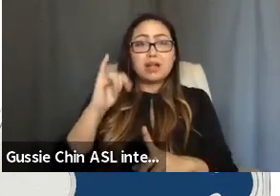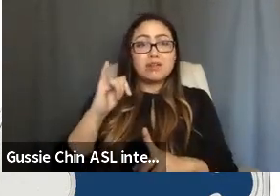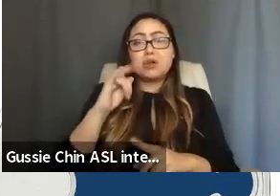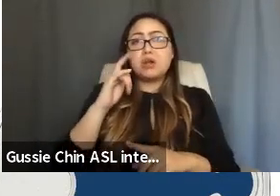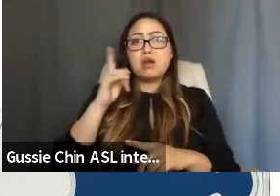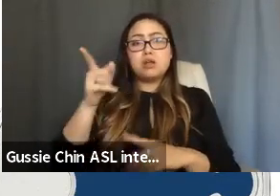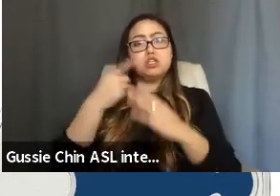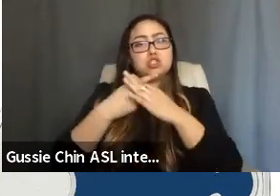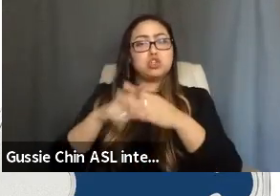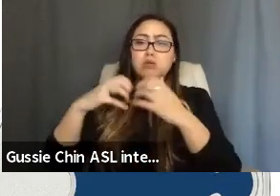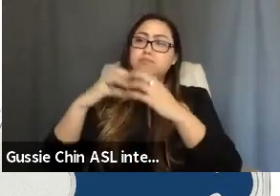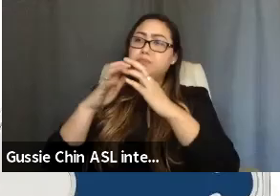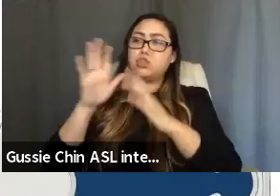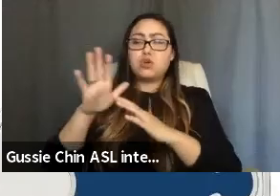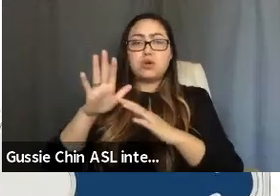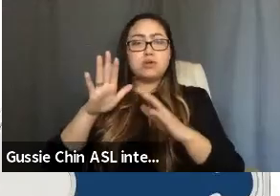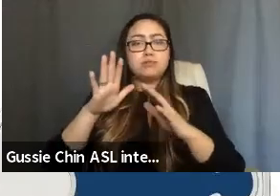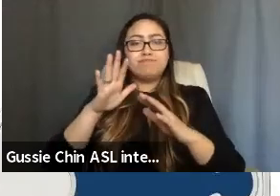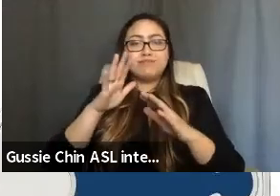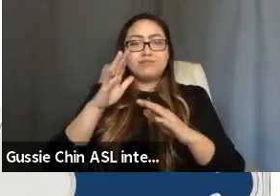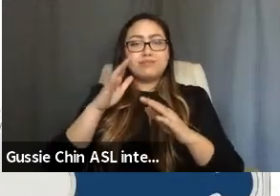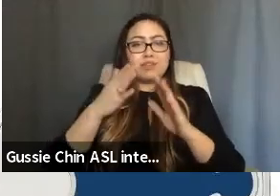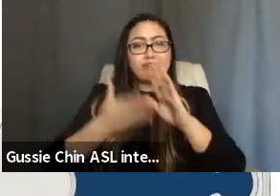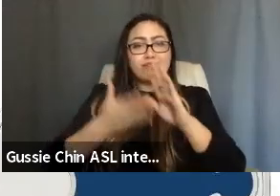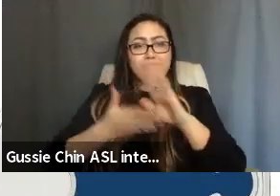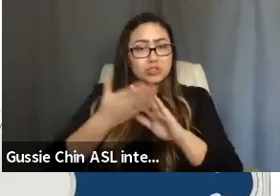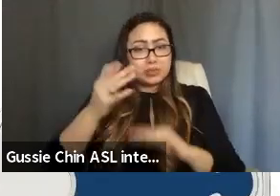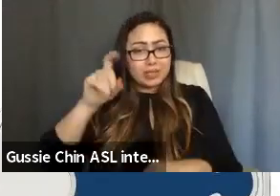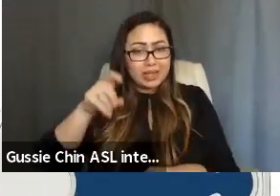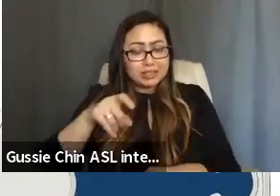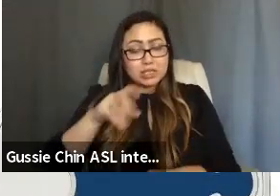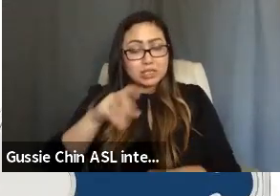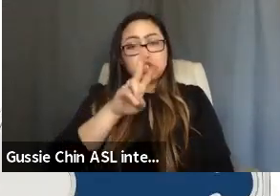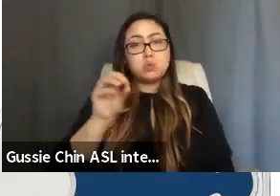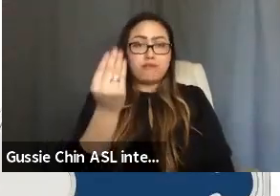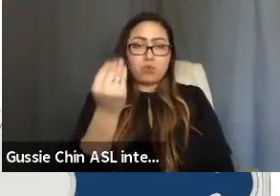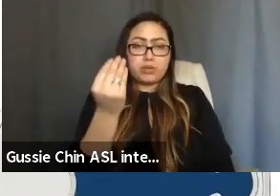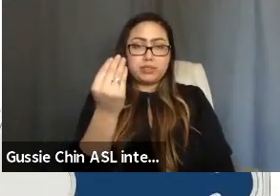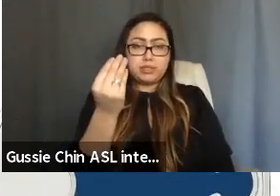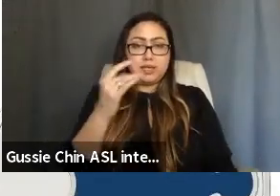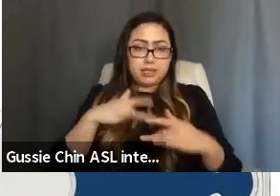and functional needs office. It's a 2014 webinar. And you can listen to what they